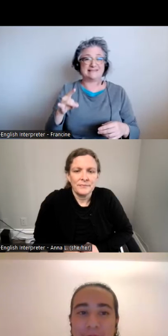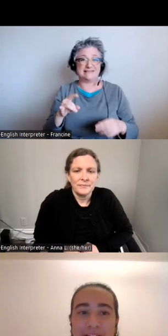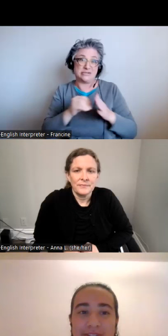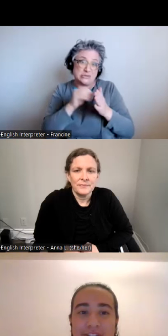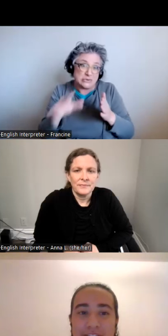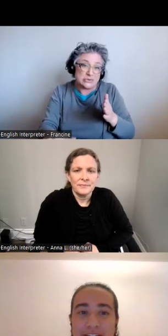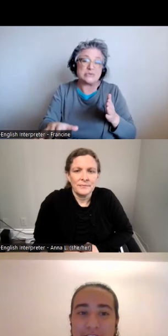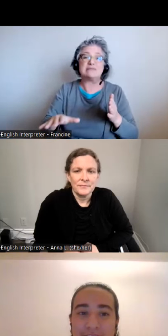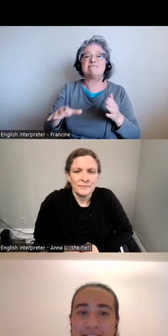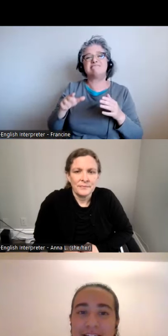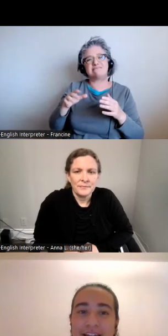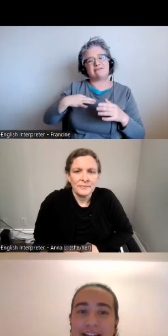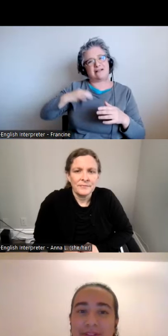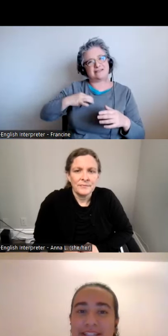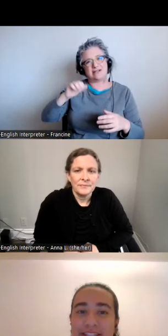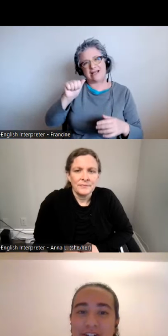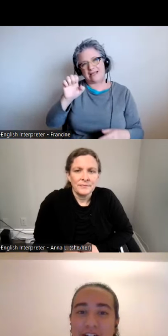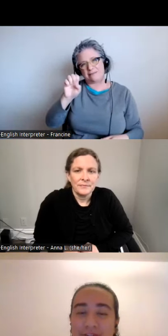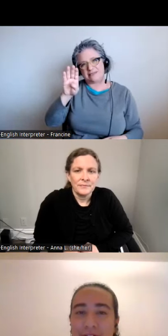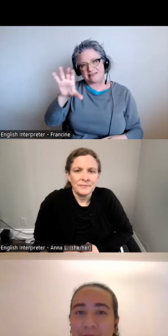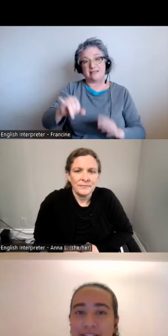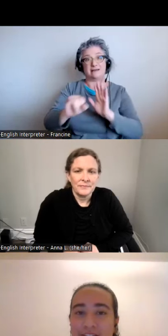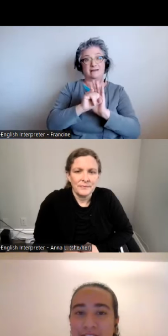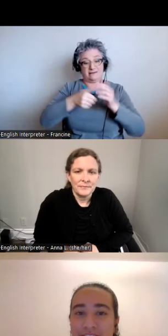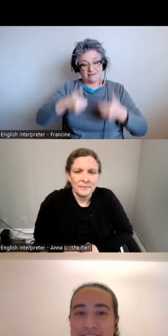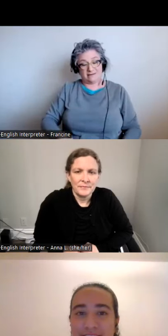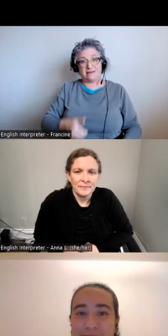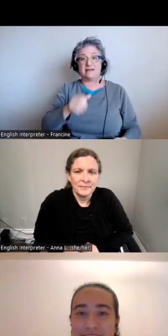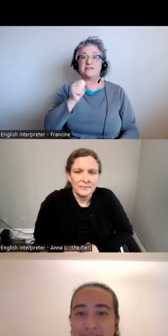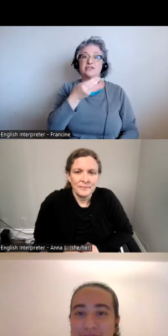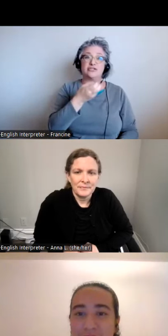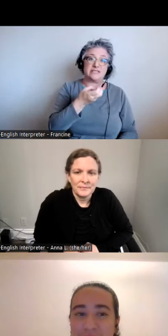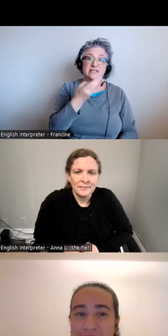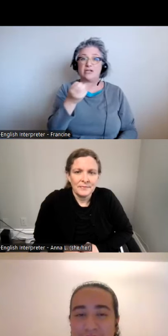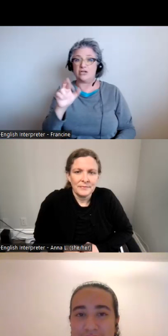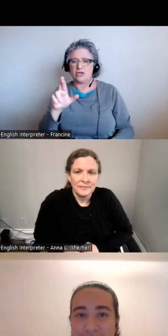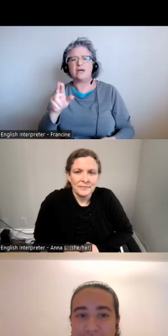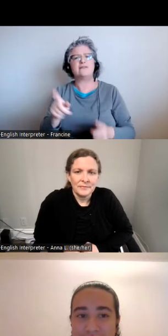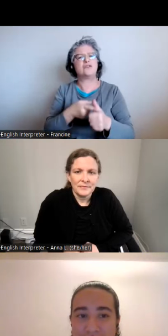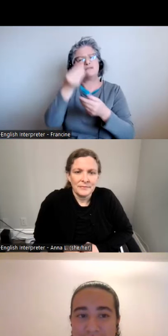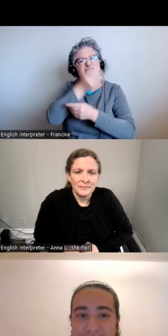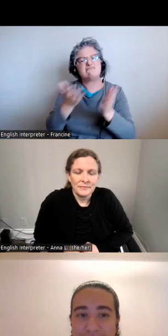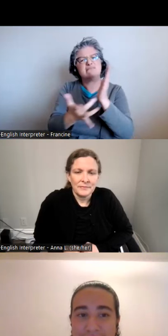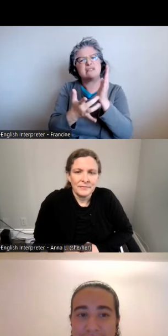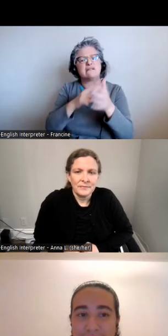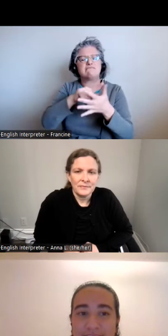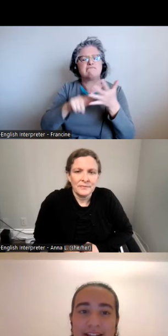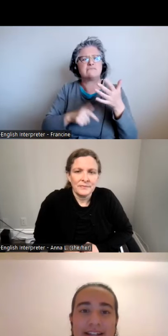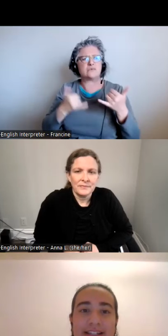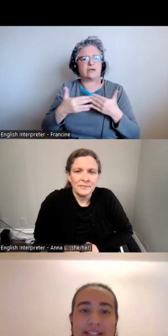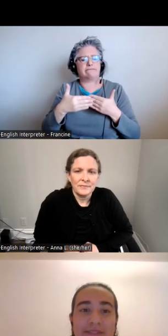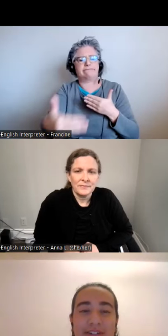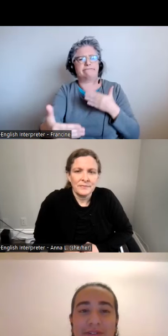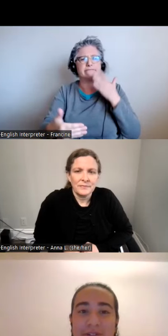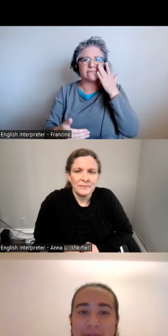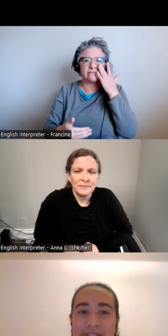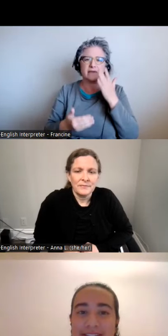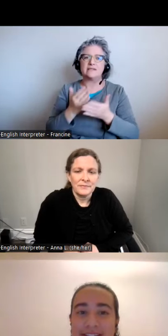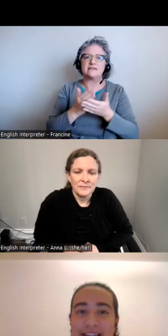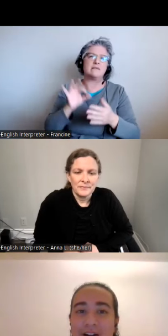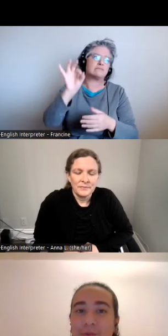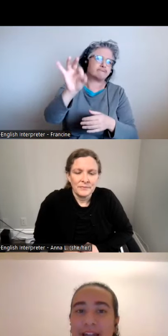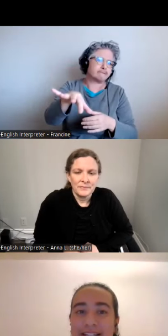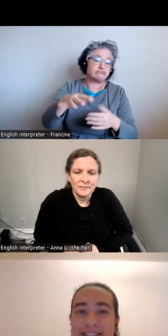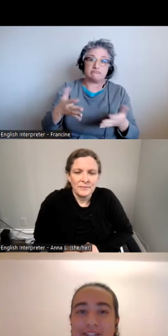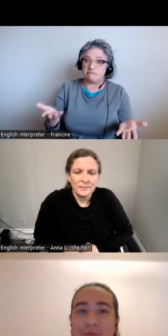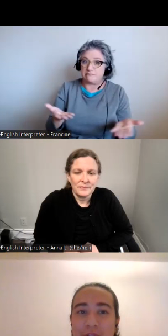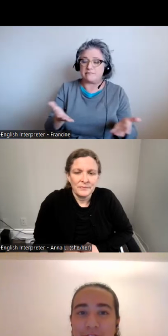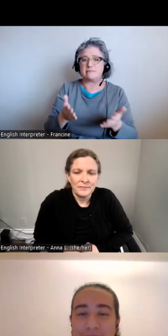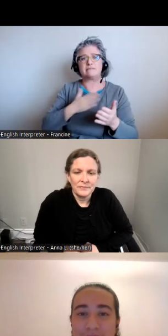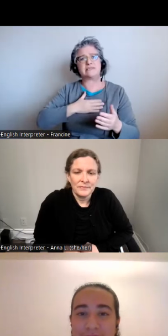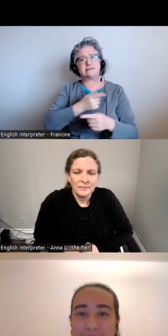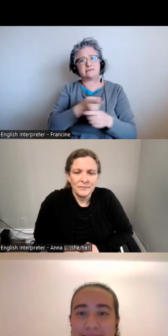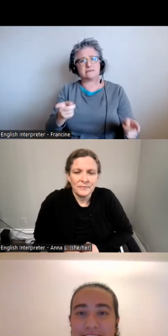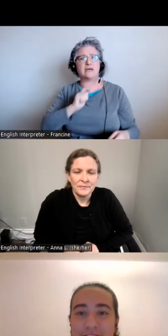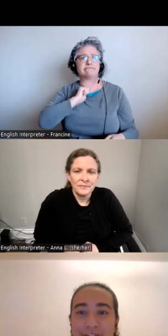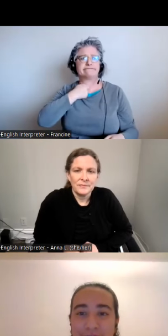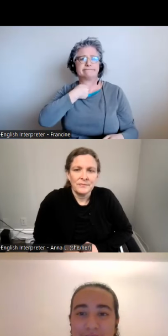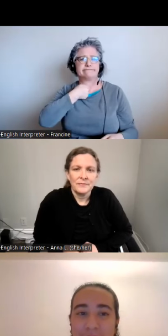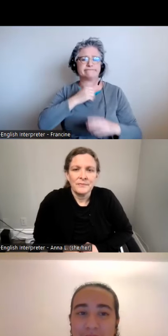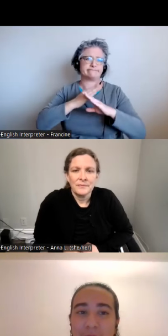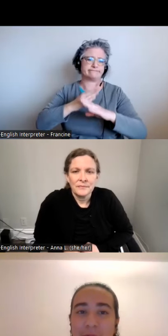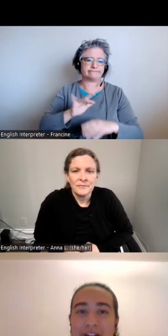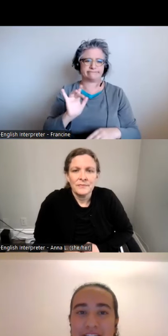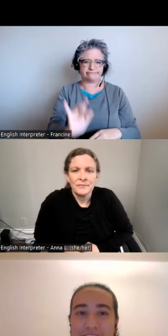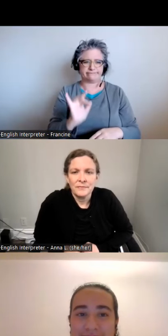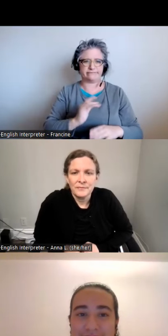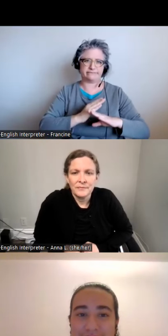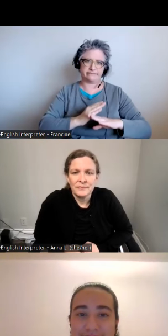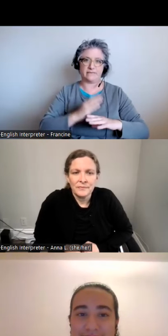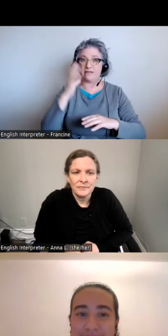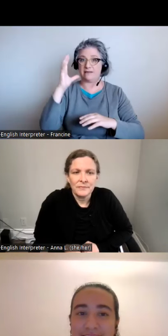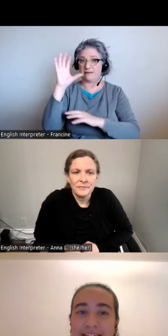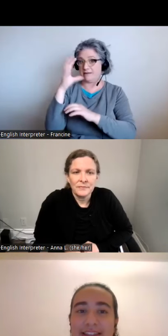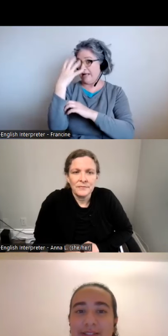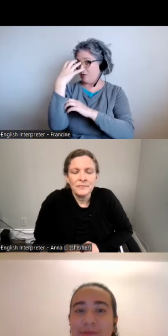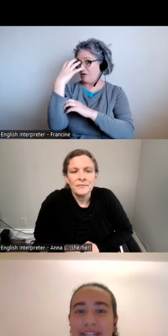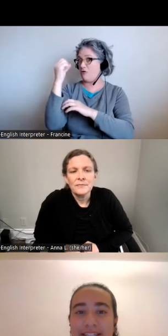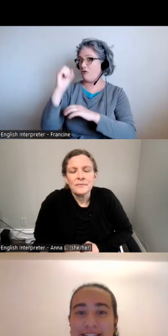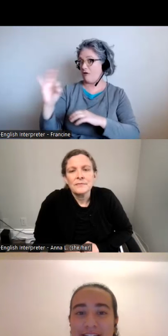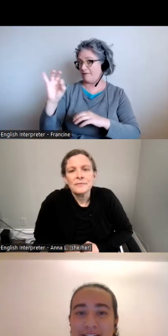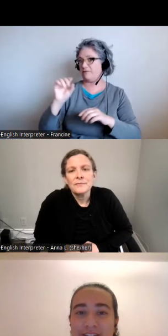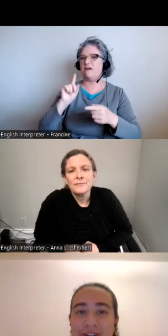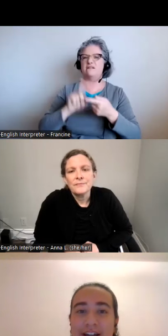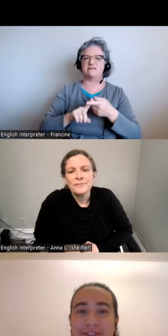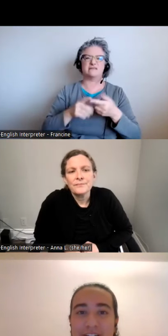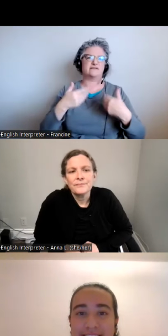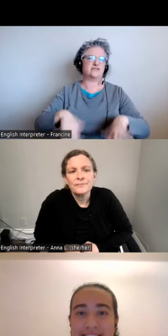My name is Sarah, and I'm an 18 year old, student as well as a volunteer at ABC.